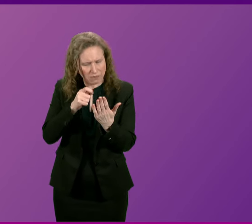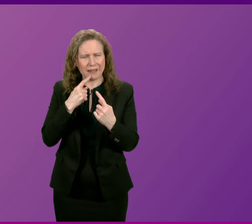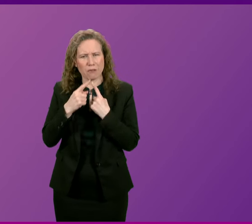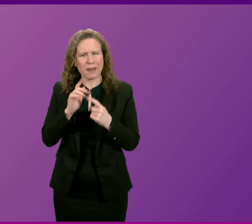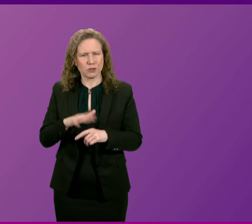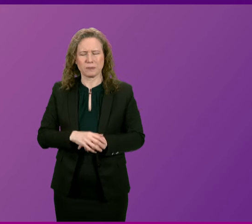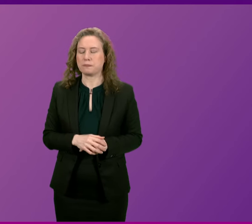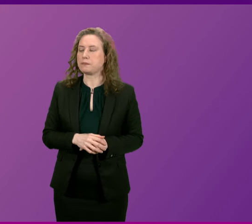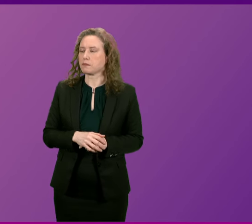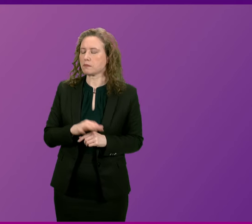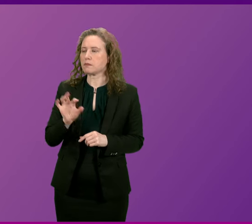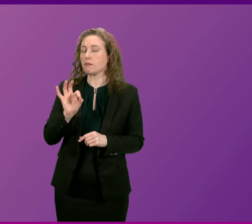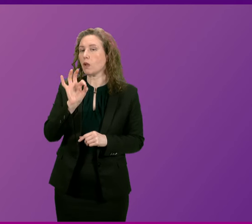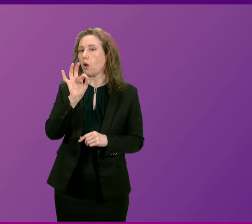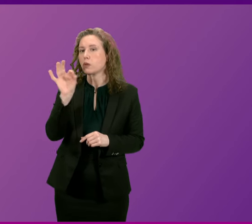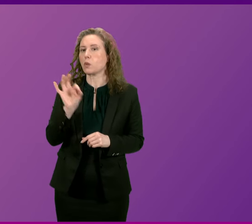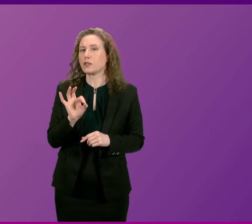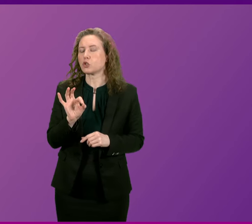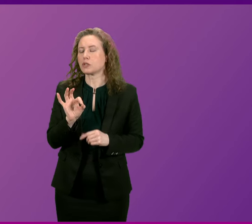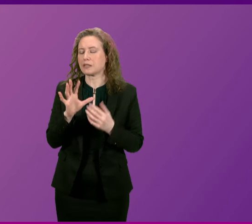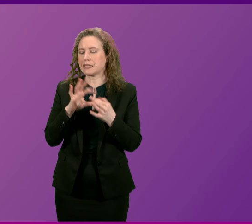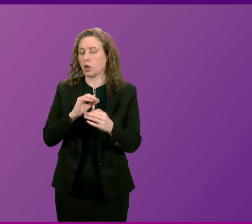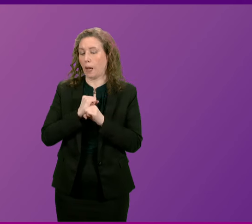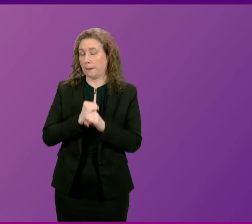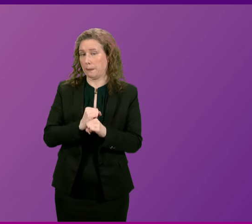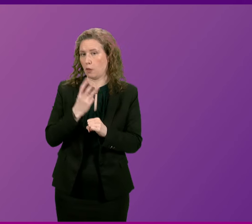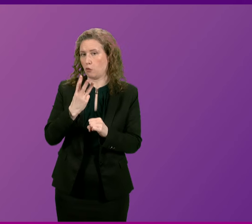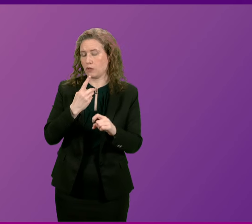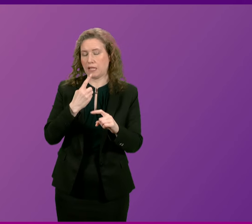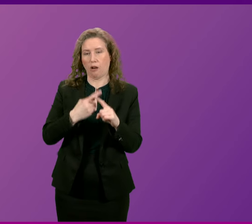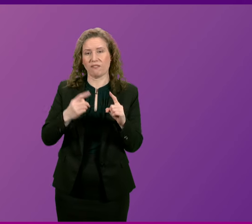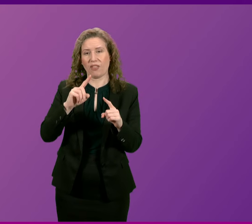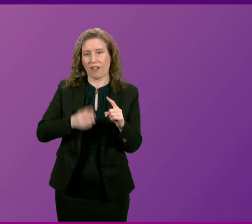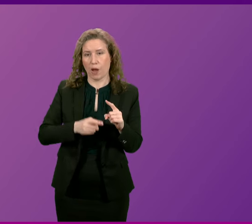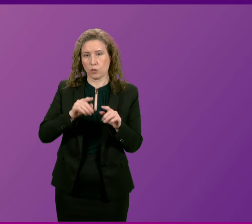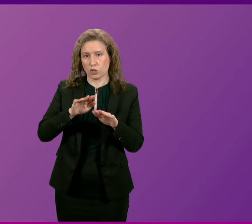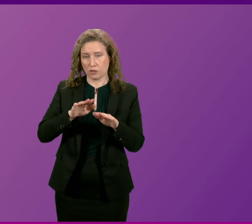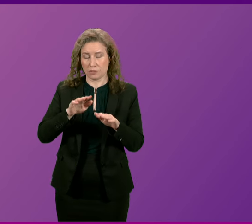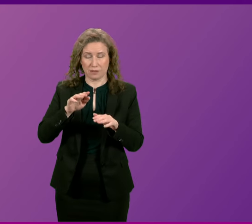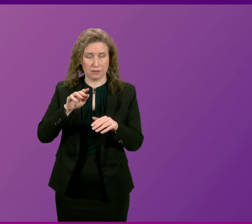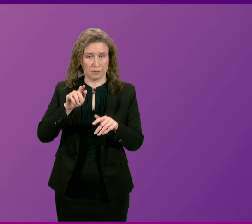On the question of the commitment to 3,500 teachers, I will be absolutely clear with